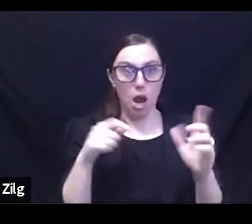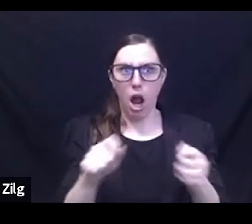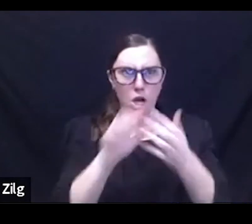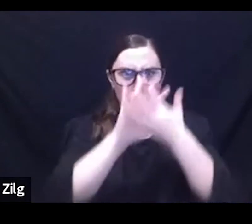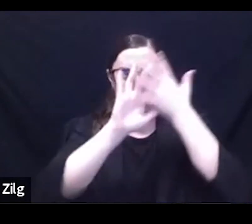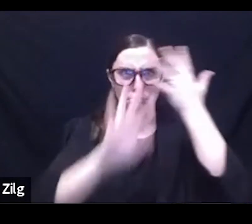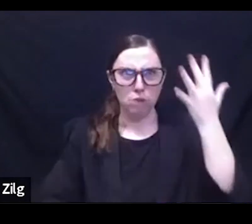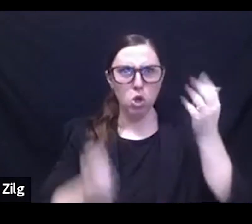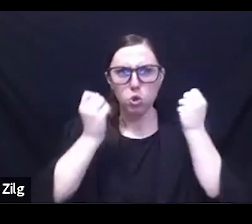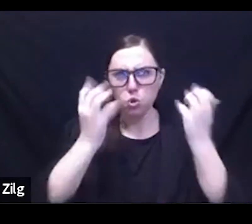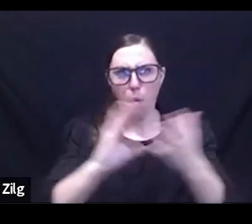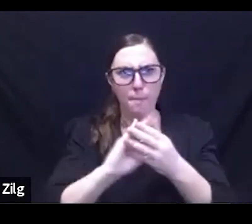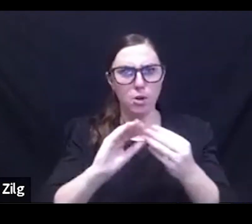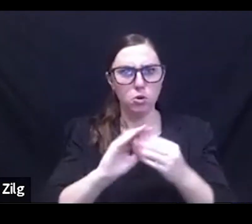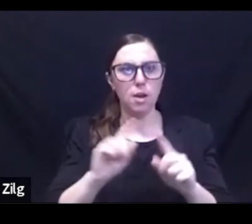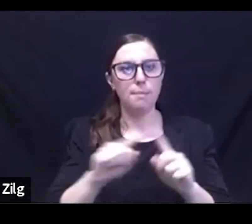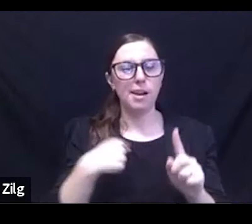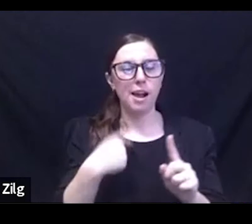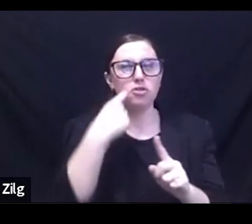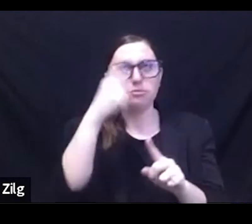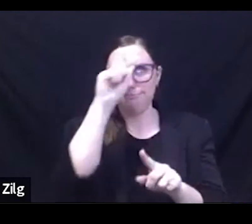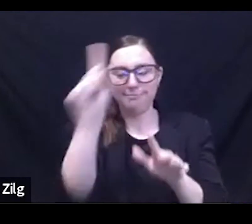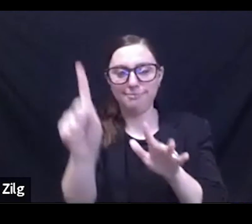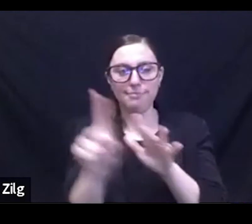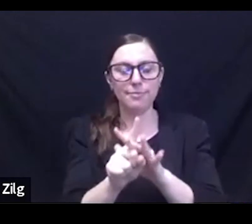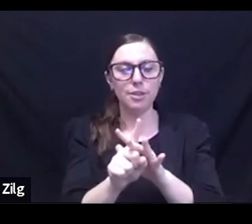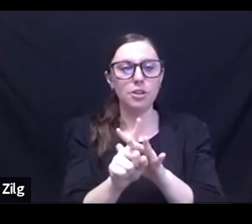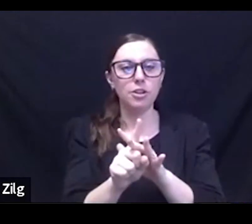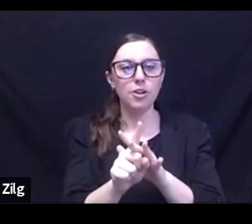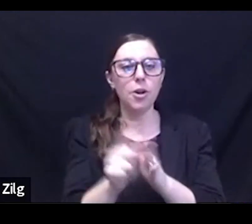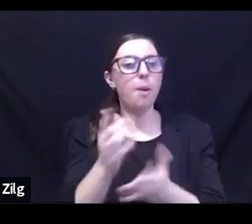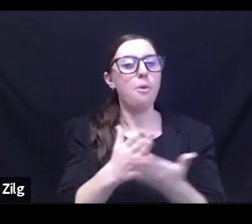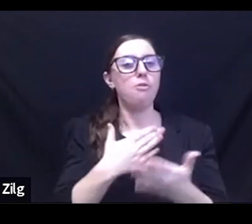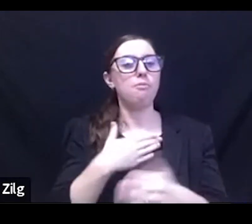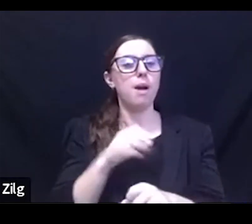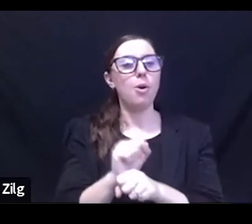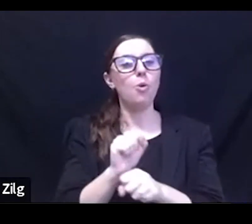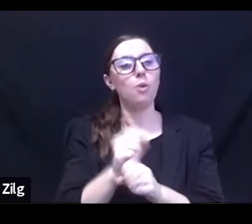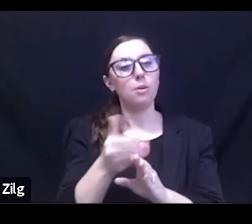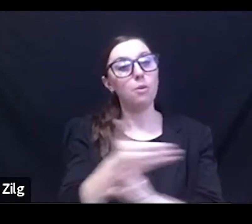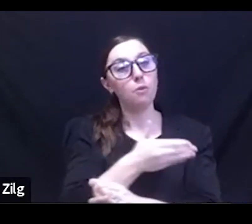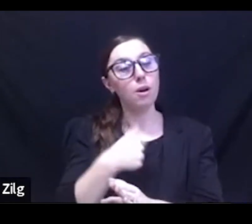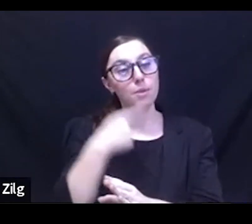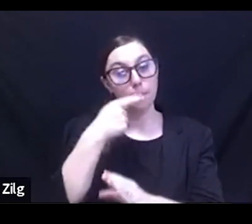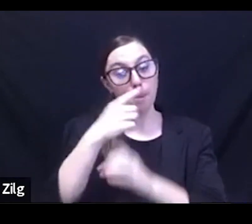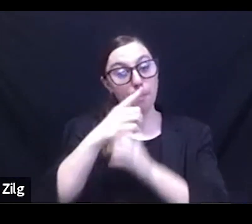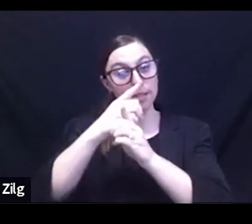but was just recalling part of my work, prior to being a public defender, was